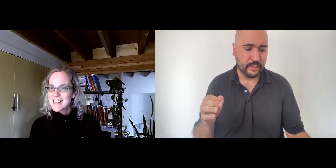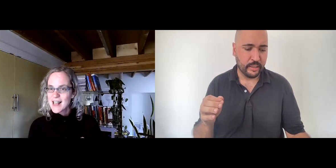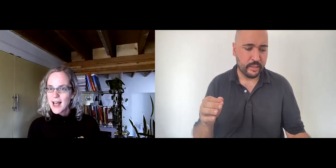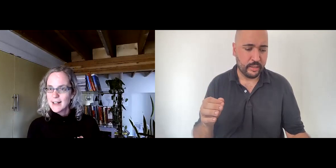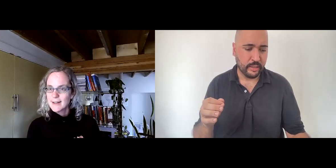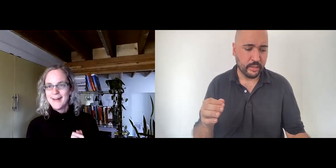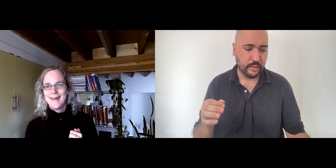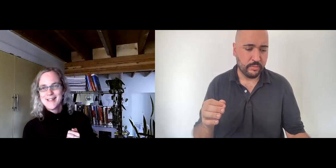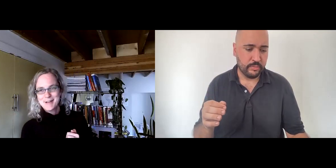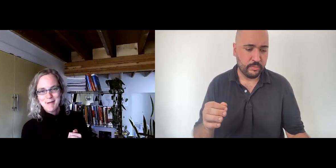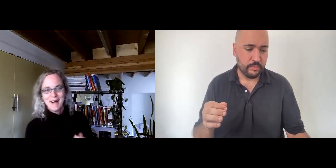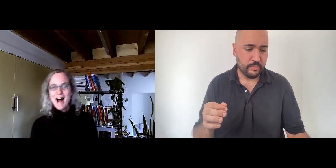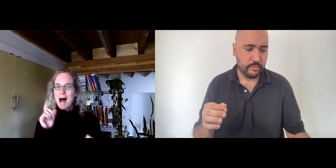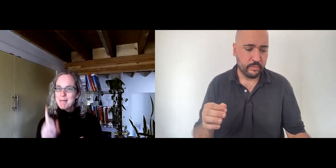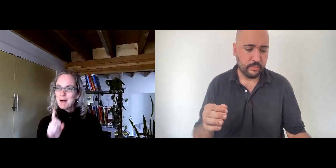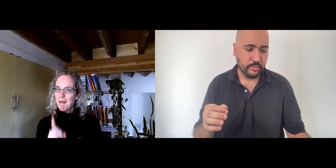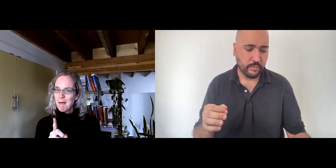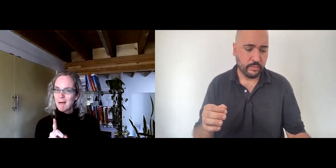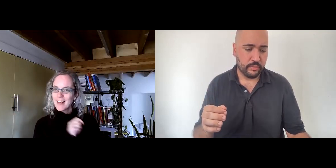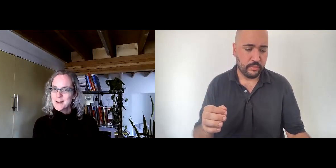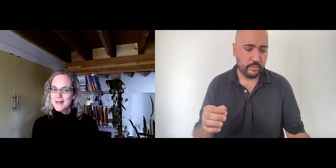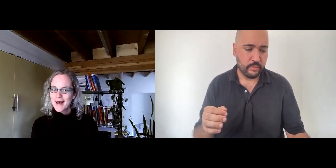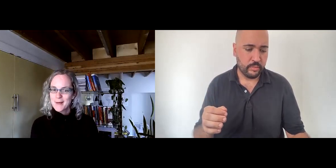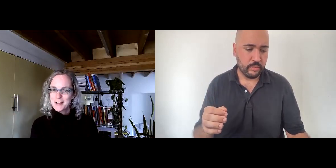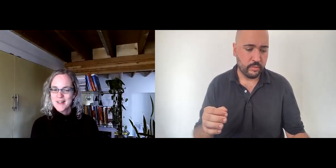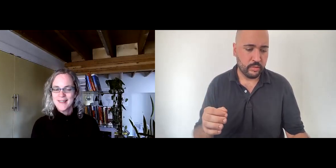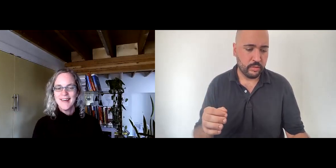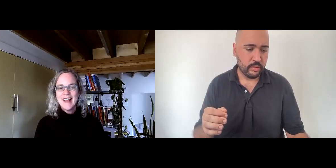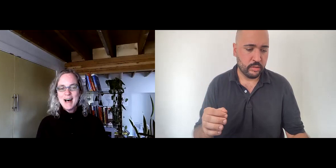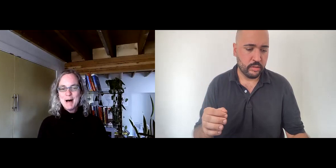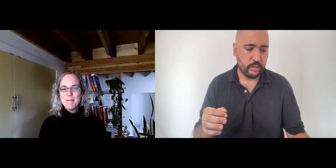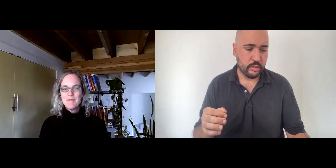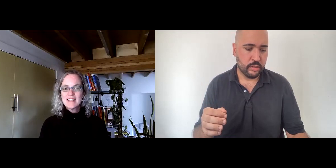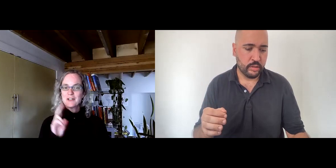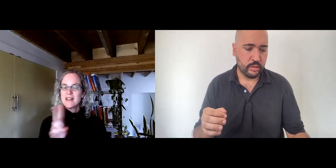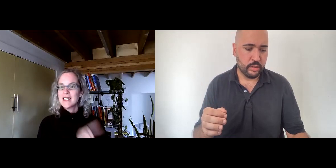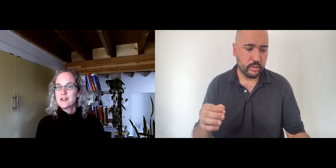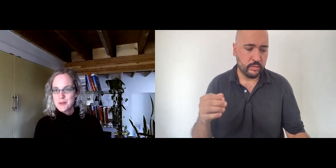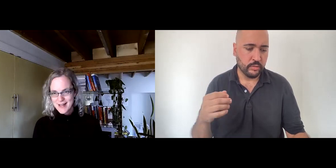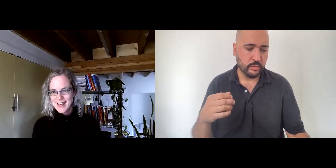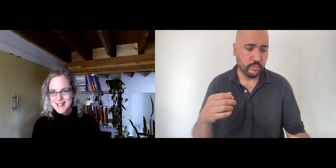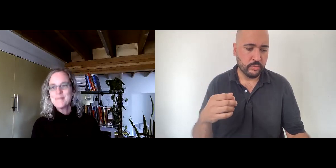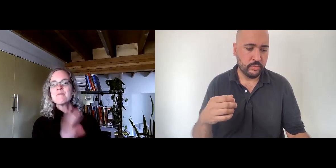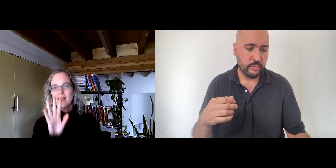So I'm gonna hold answering that question as its actually the next 2 slides.